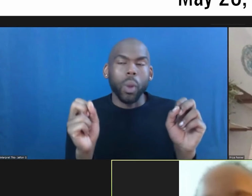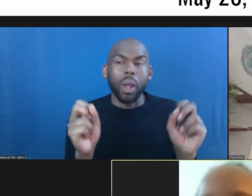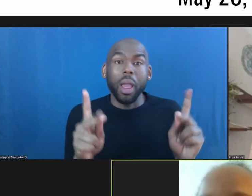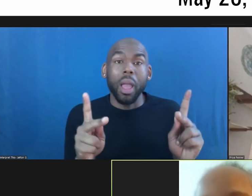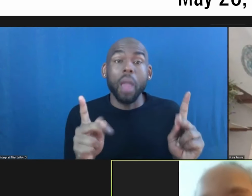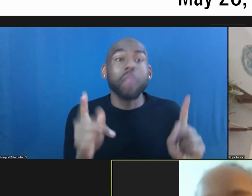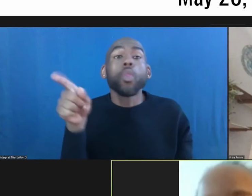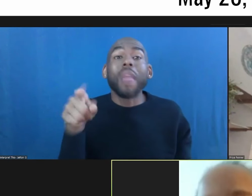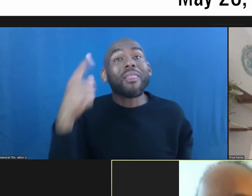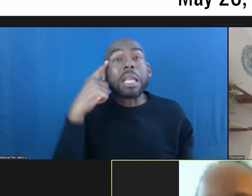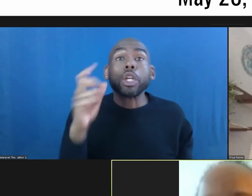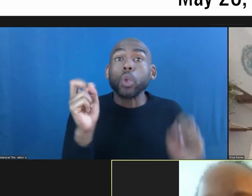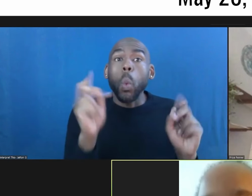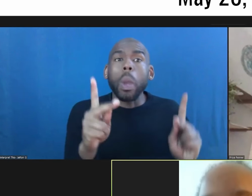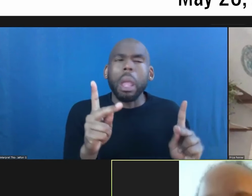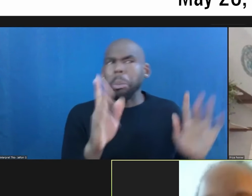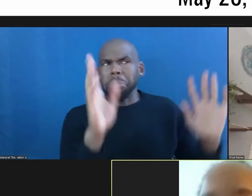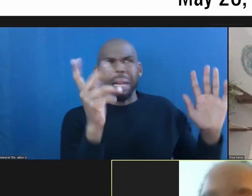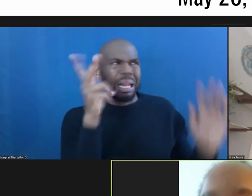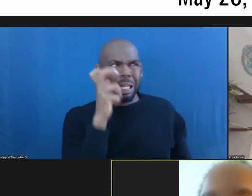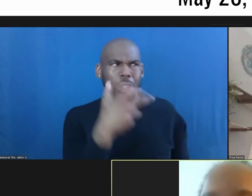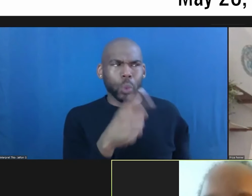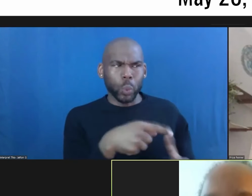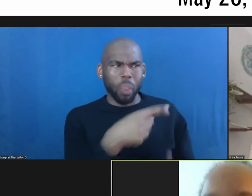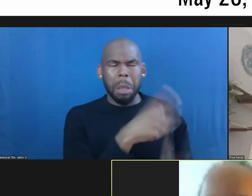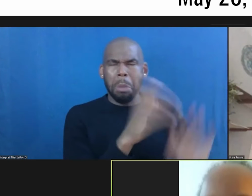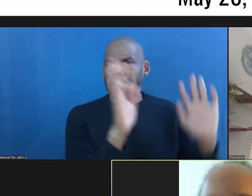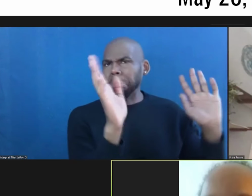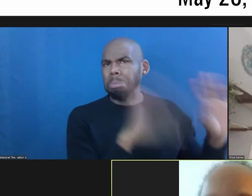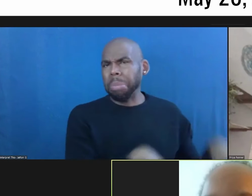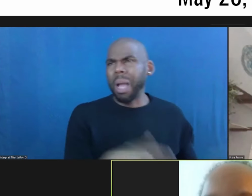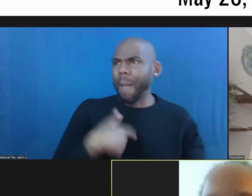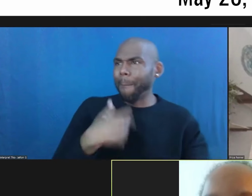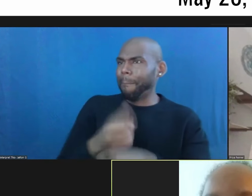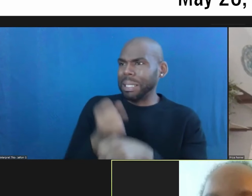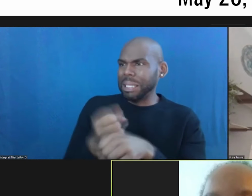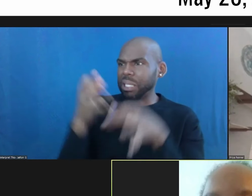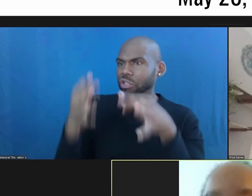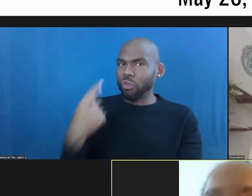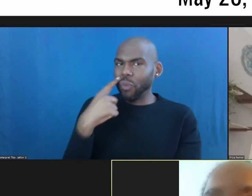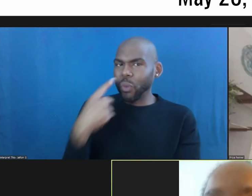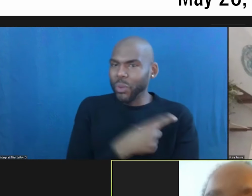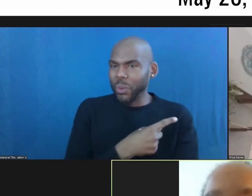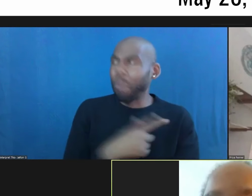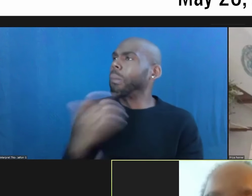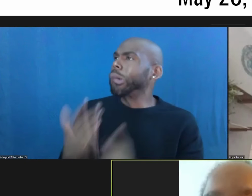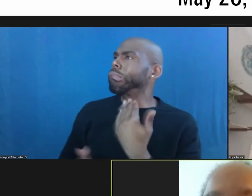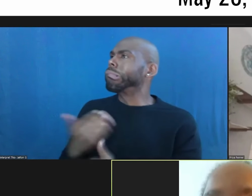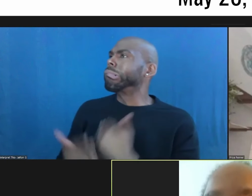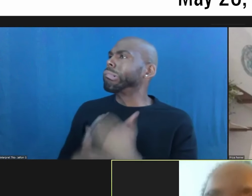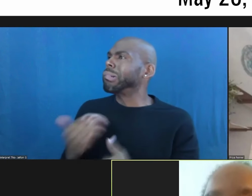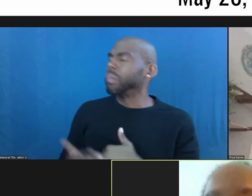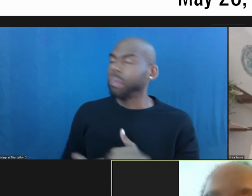decisions for us, and that clearly does not work. So what ends up happening is I've been